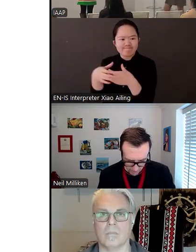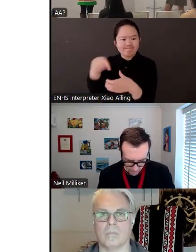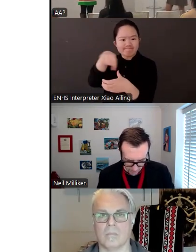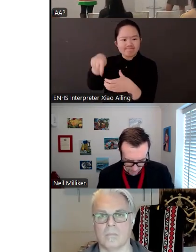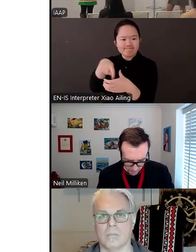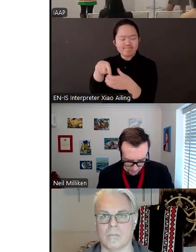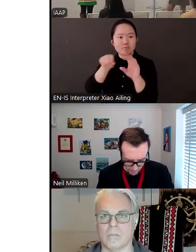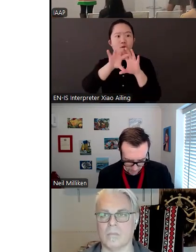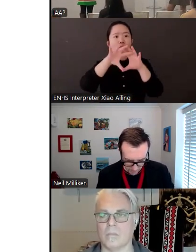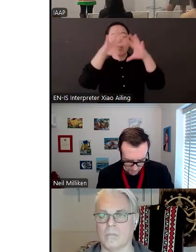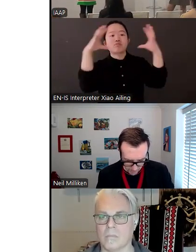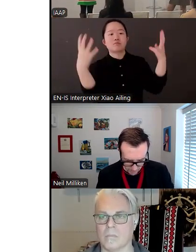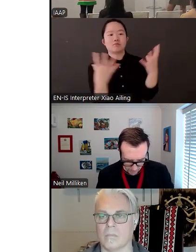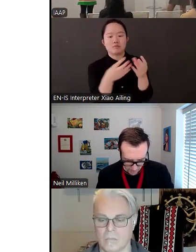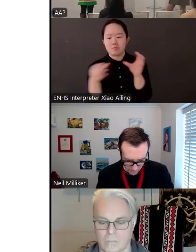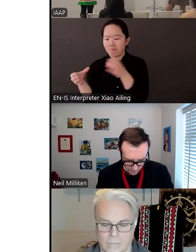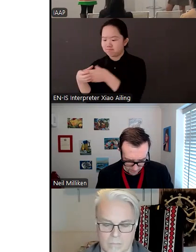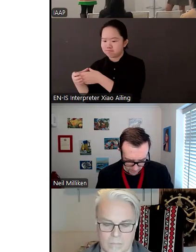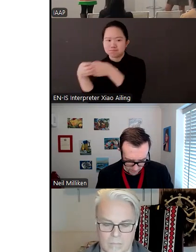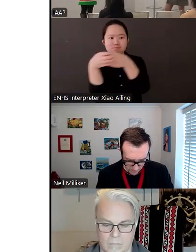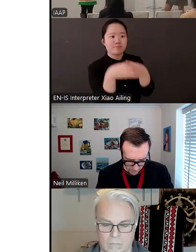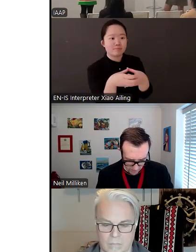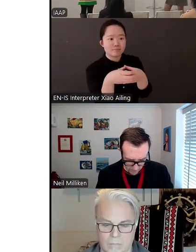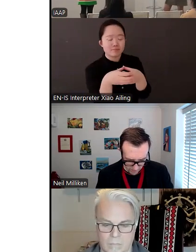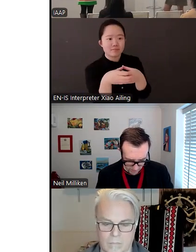and acknowledging that disability is a very normal aspect of being a human.